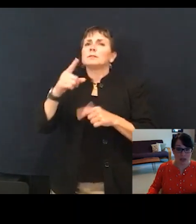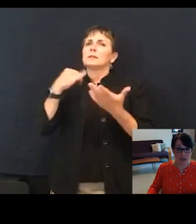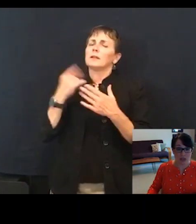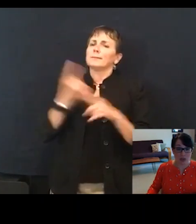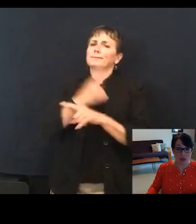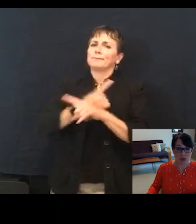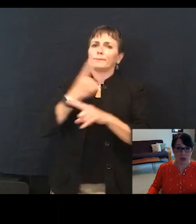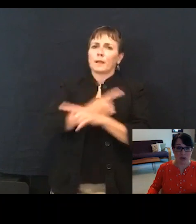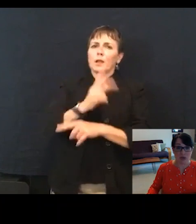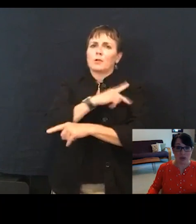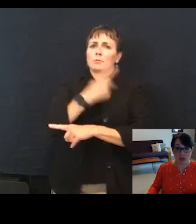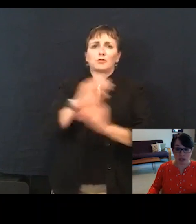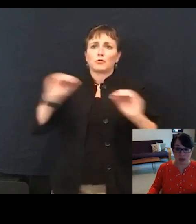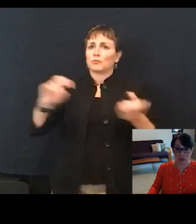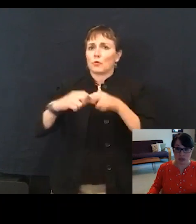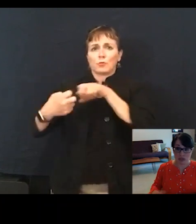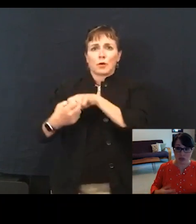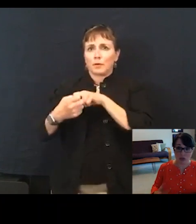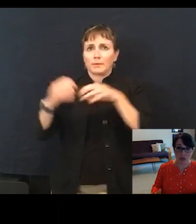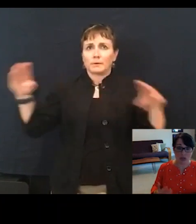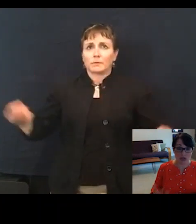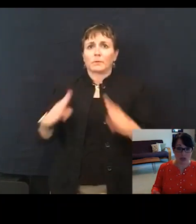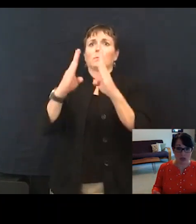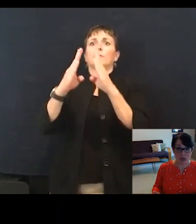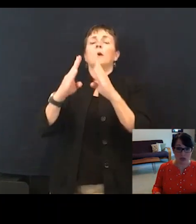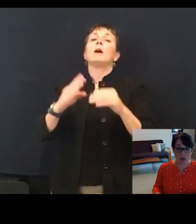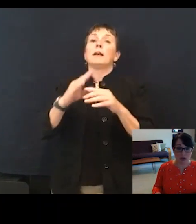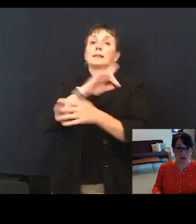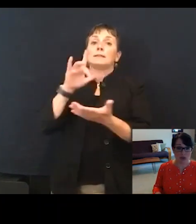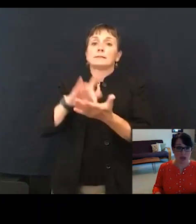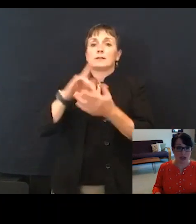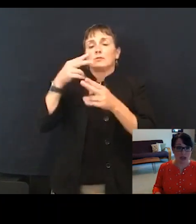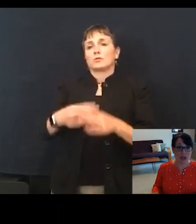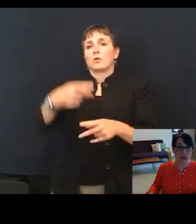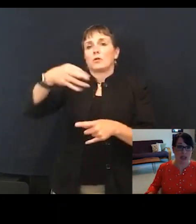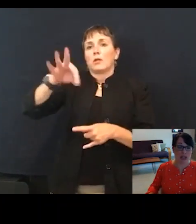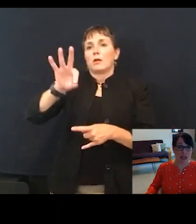is what we call the fovea, which is the cone-exclusive part of the retina.